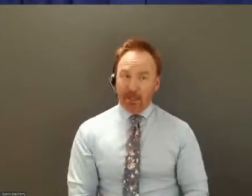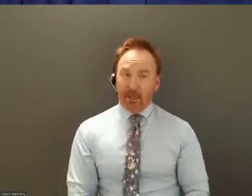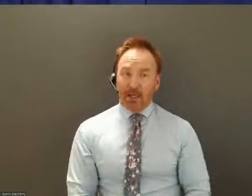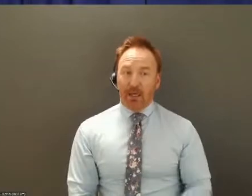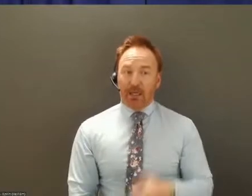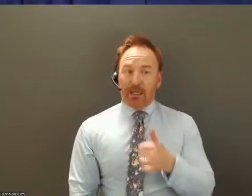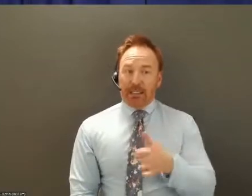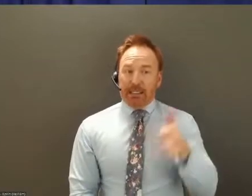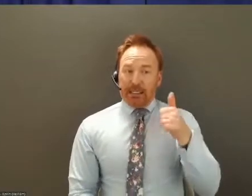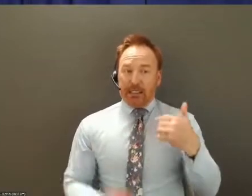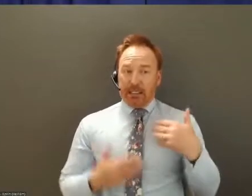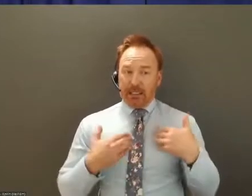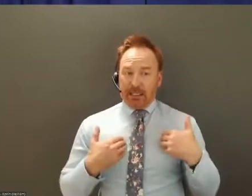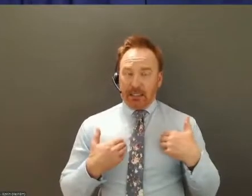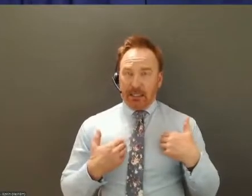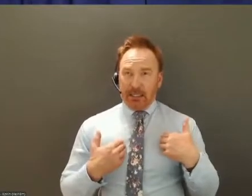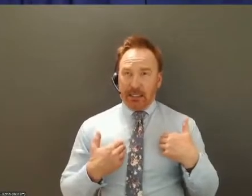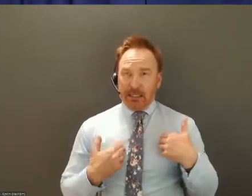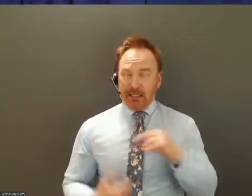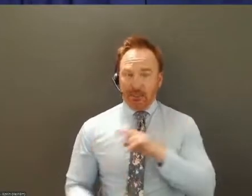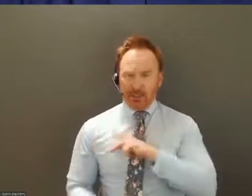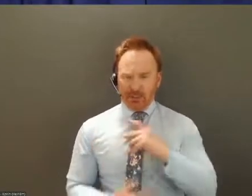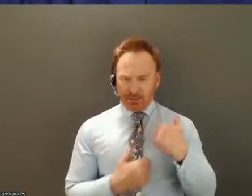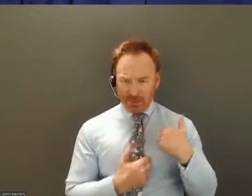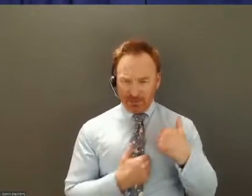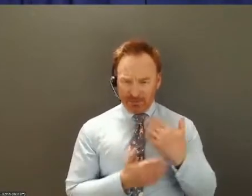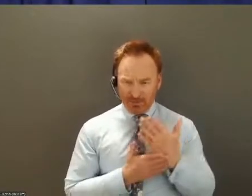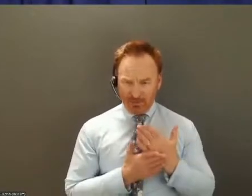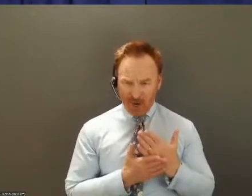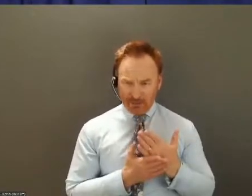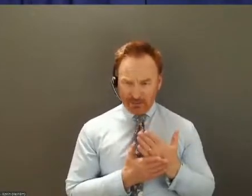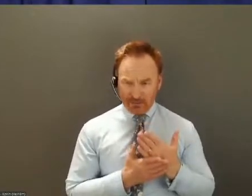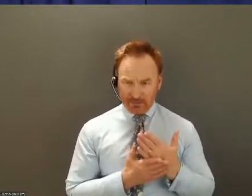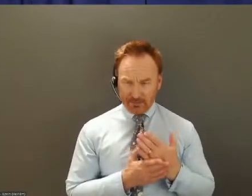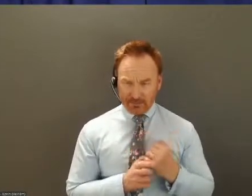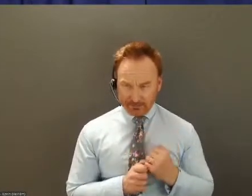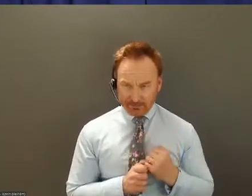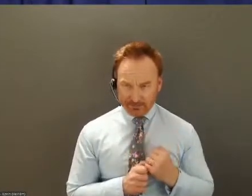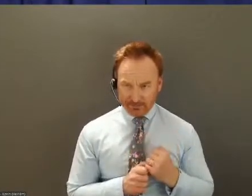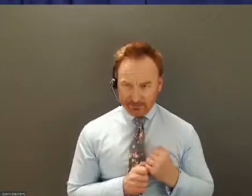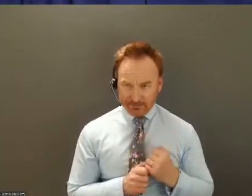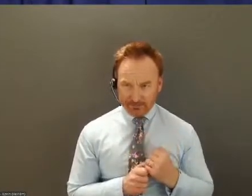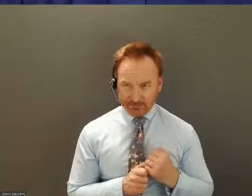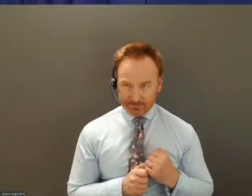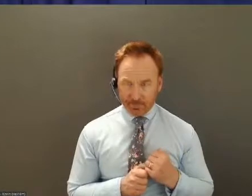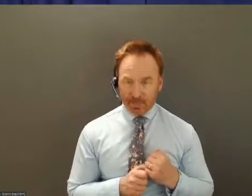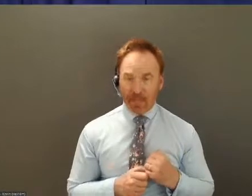Now that we -- people are aware it's in the community they are